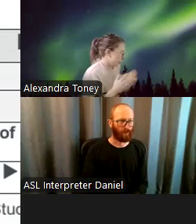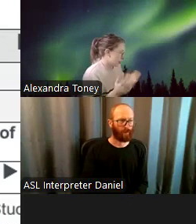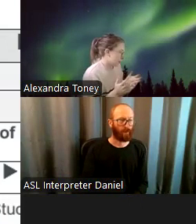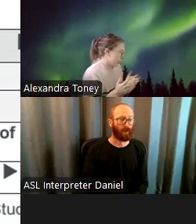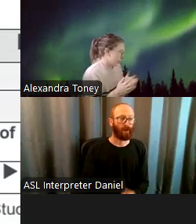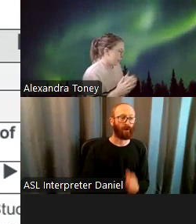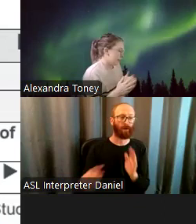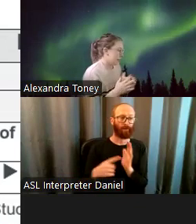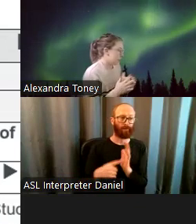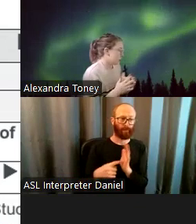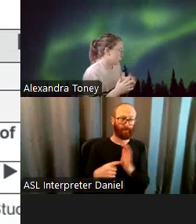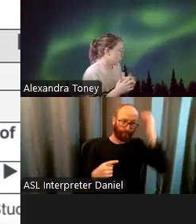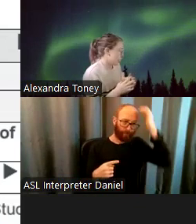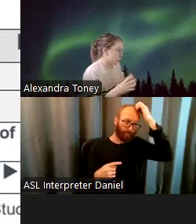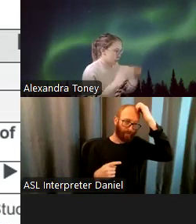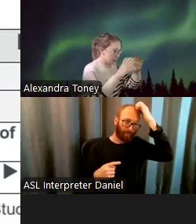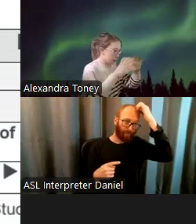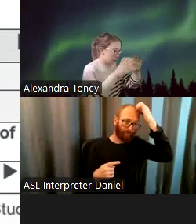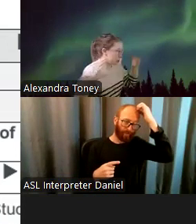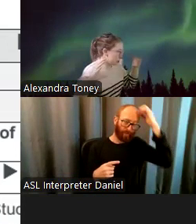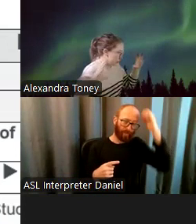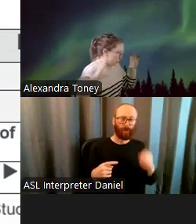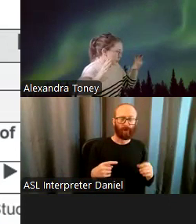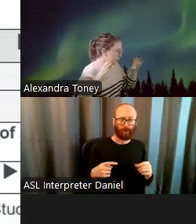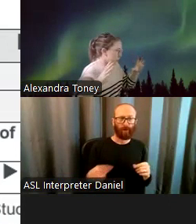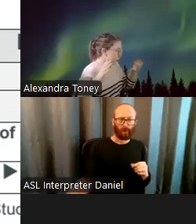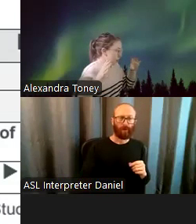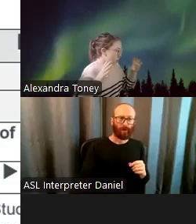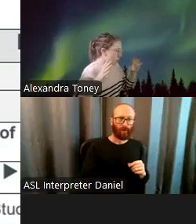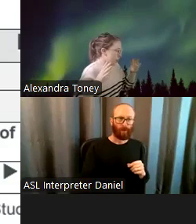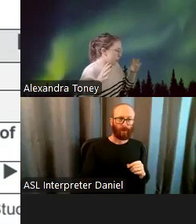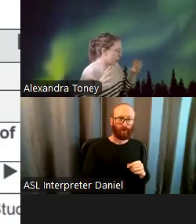kind of unpack this, let's look. So what we're looking at our flip from that WA-AIM